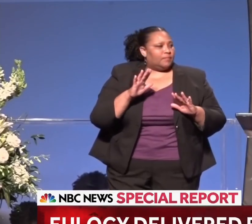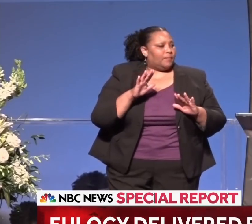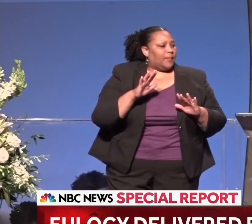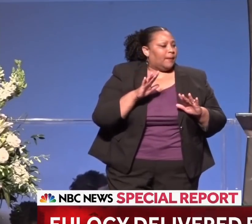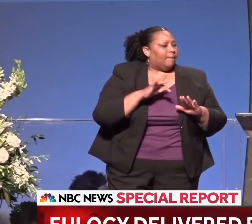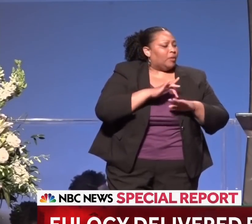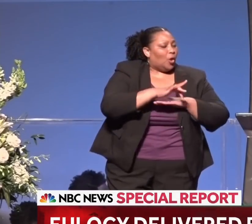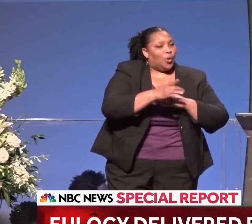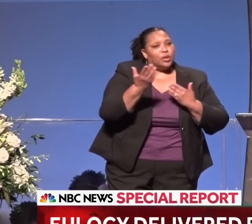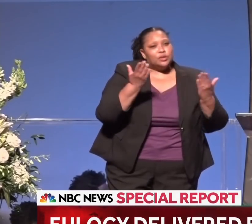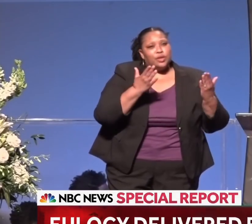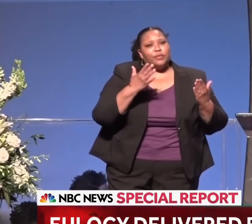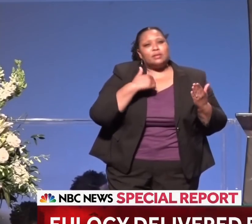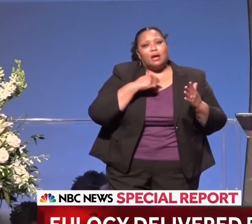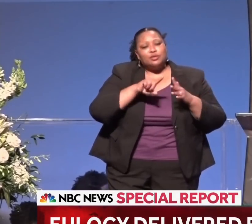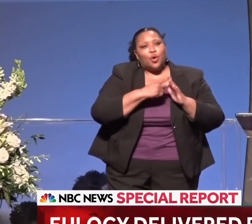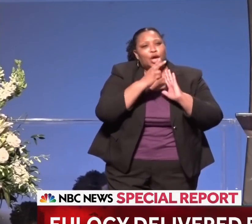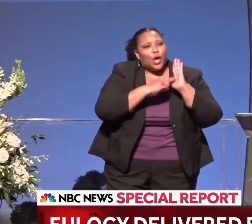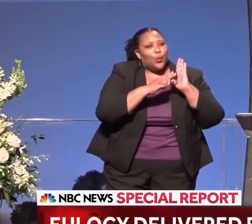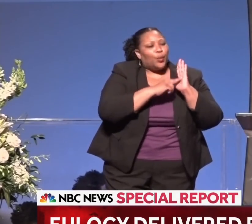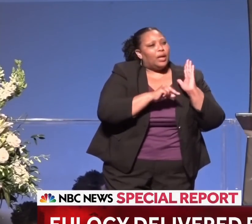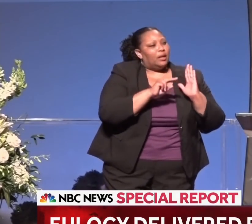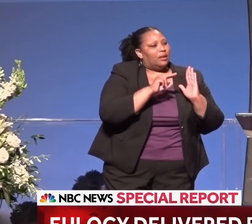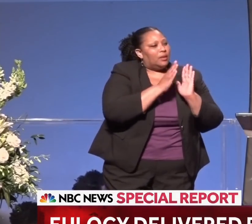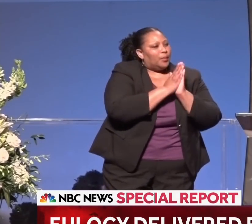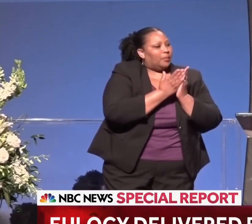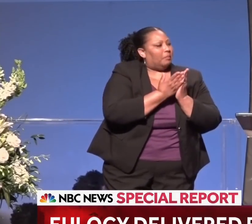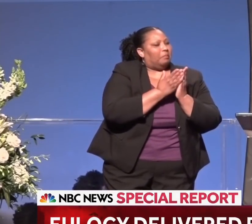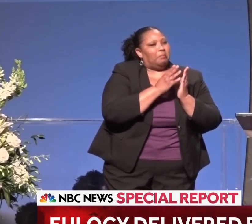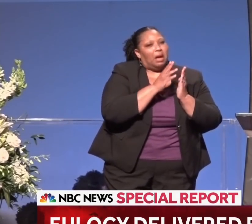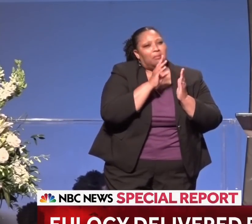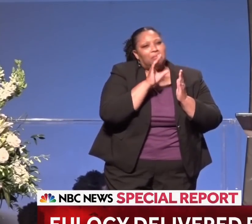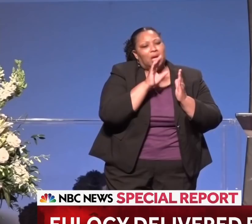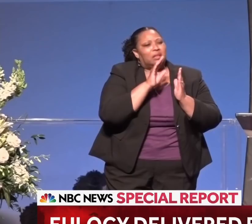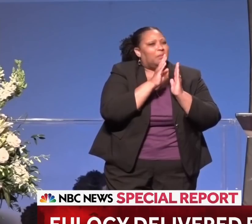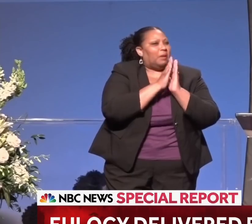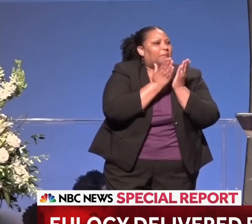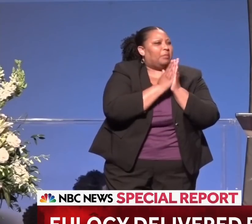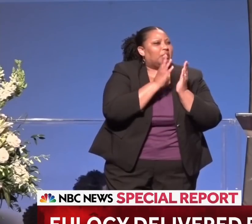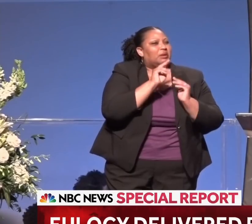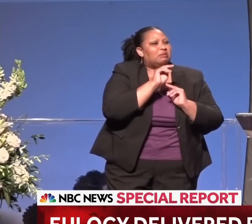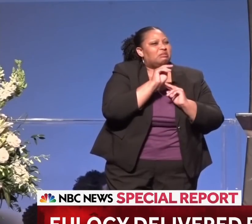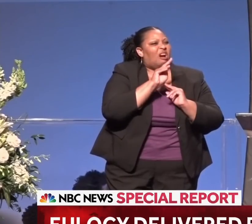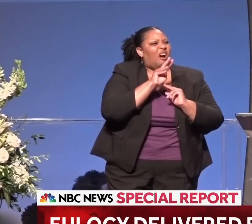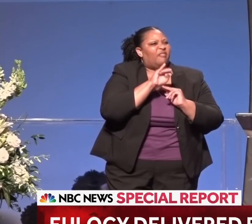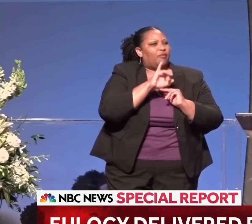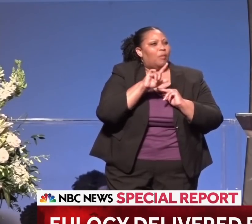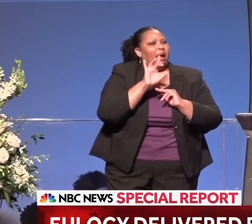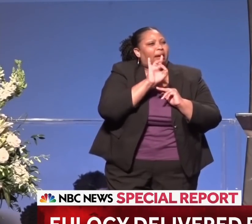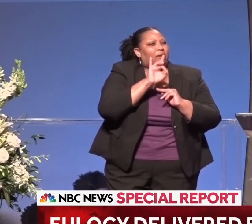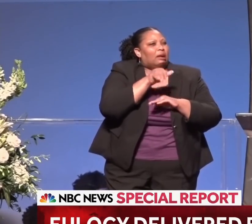HE TOLD MANY THIS STORY, AL, I HAD TO PREACH ONE SUNDAY, THE EARLY SERVICE AND I STARTED